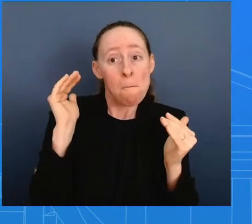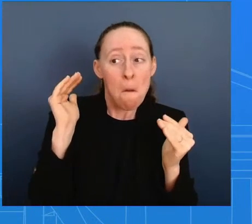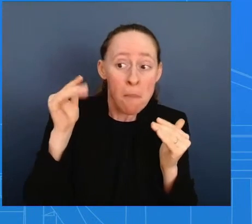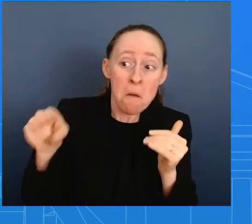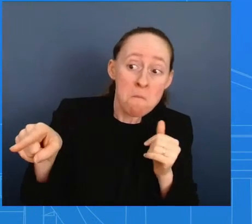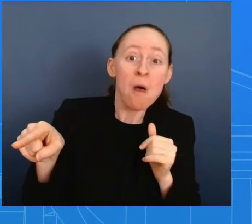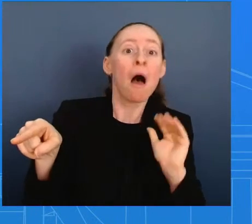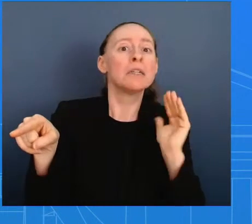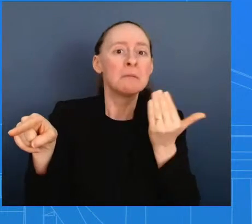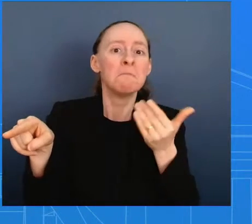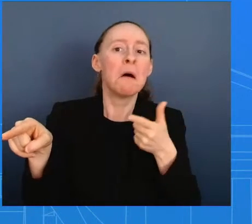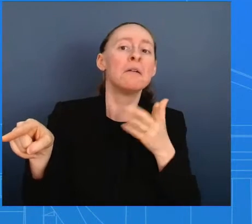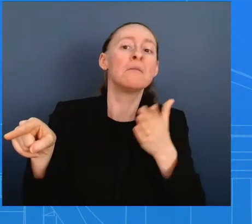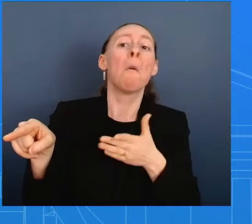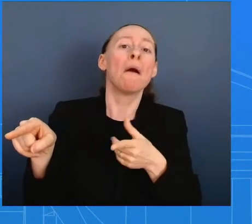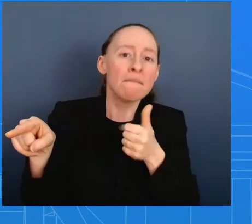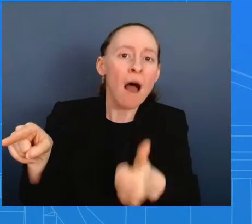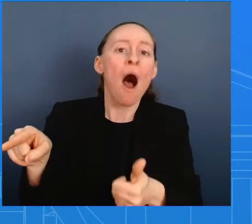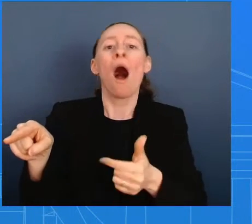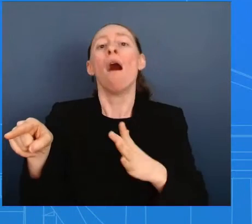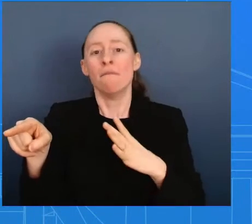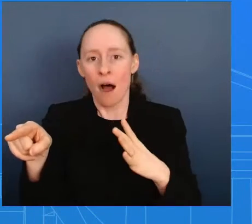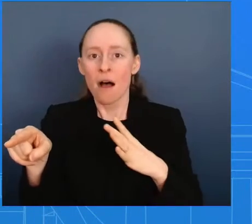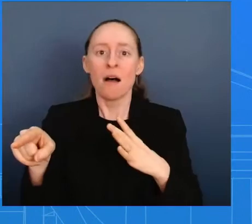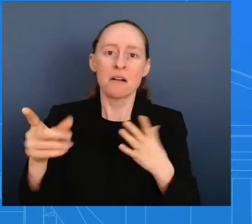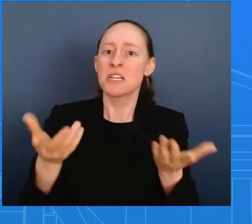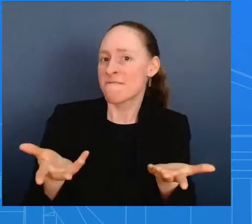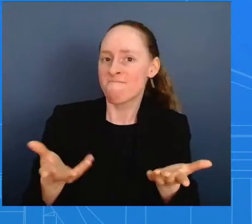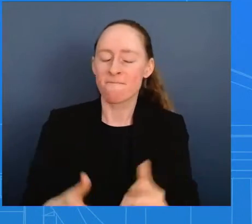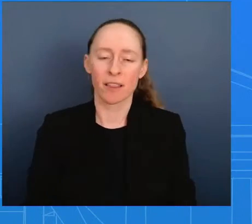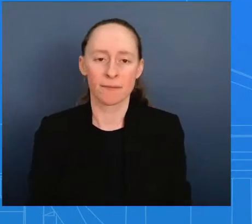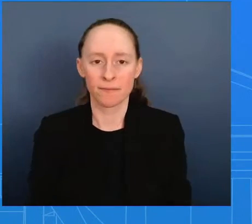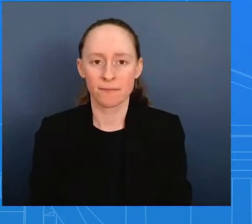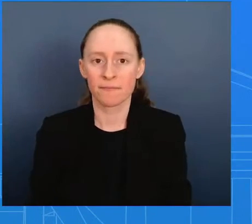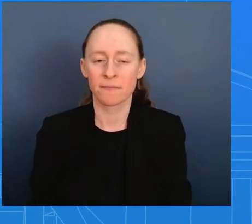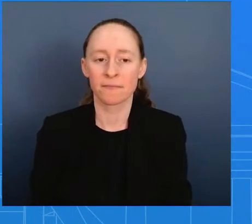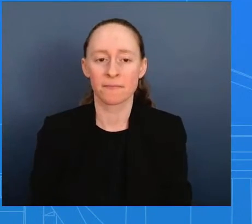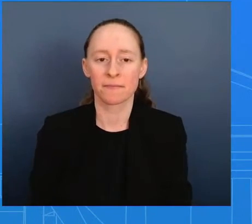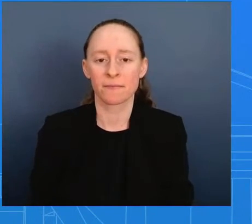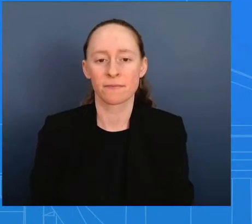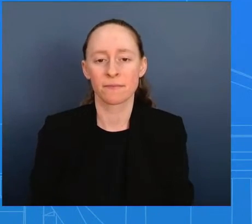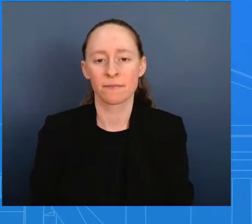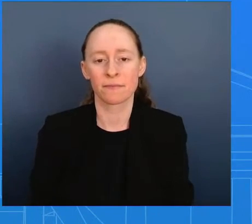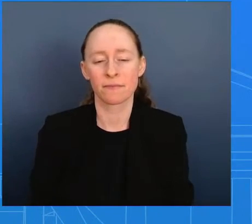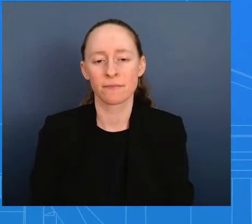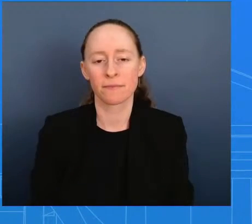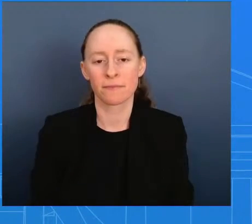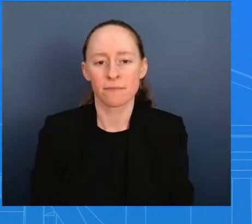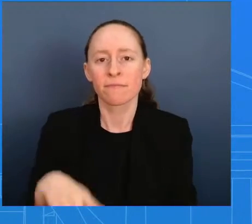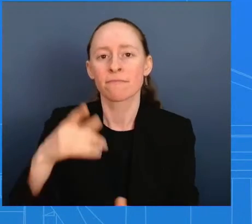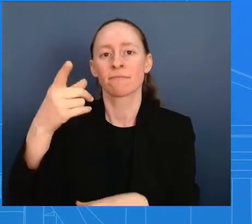Another question on Secretary Blinken's comments yesterday. He said that even if Israel goes further into Rafah, then there will still be thousands